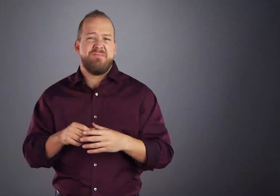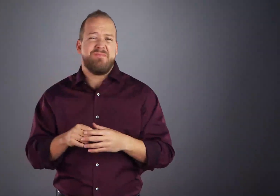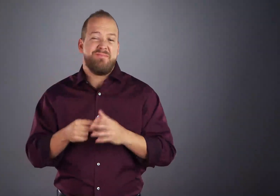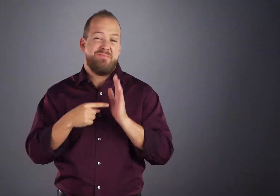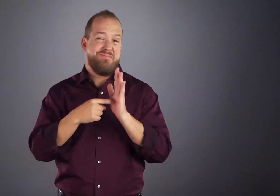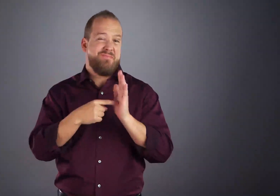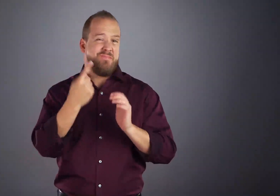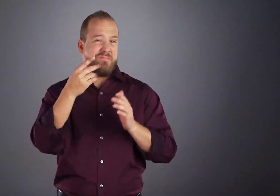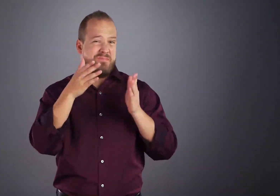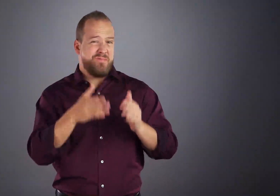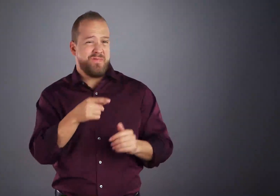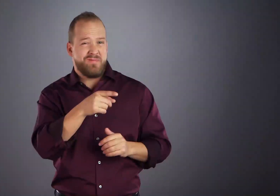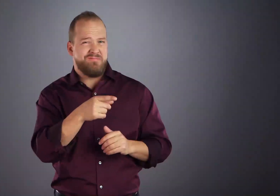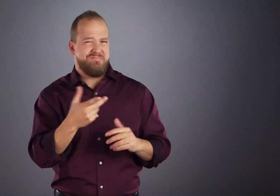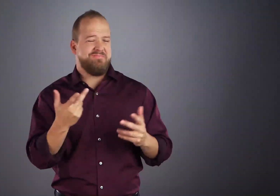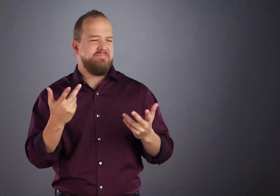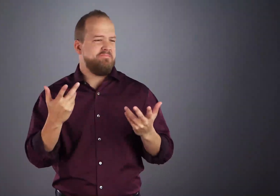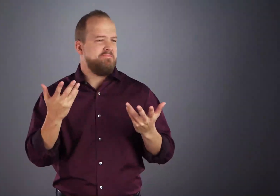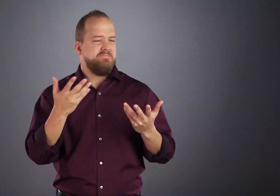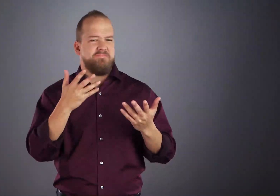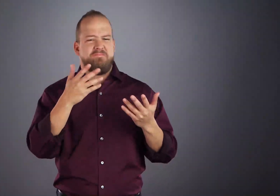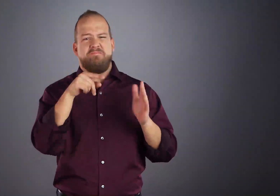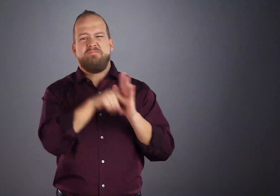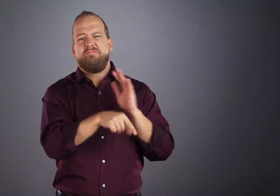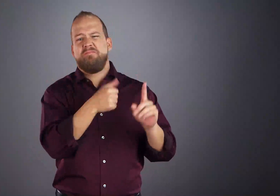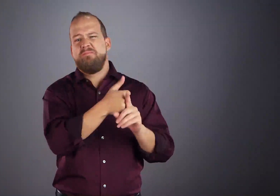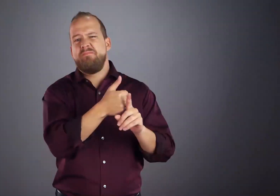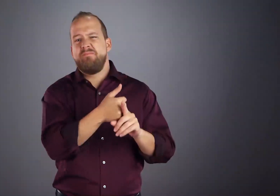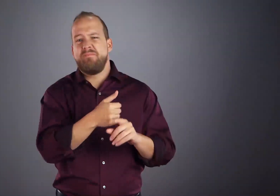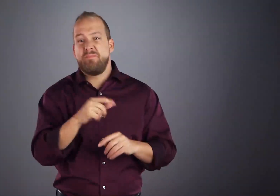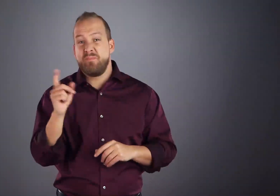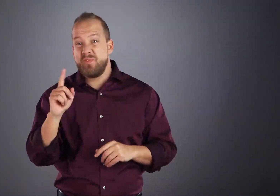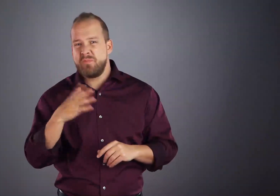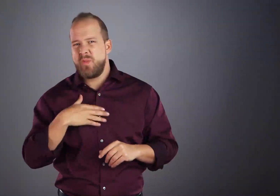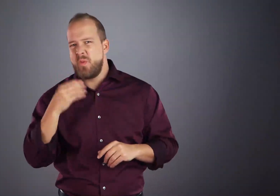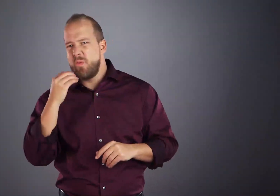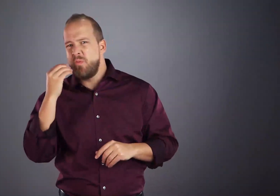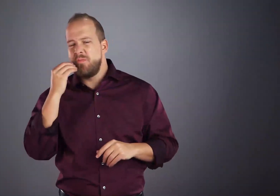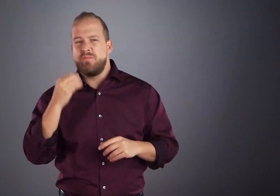One poor chap committed suicide in my home.